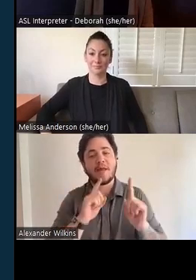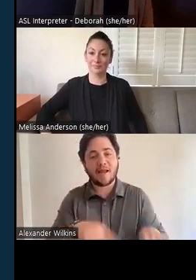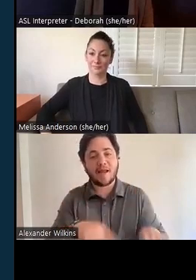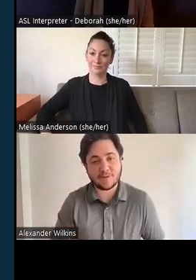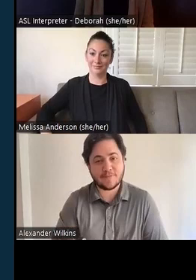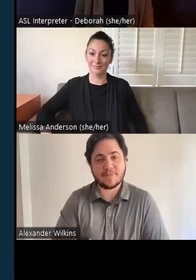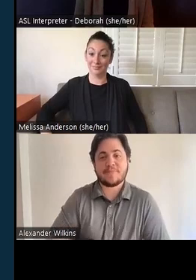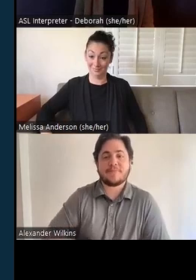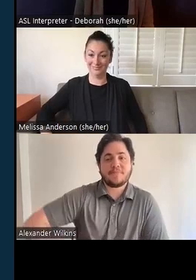Because we're short on time, I'll go ahead and